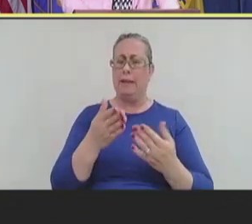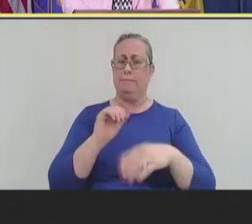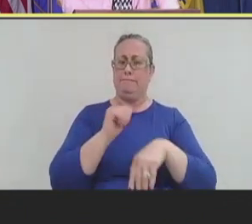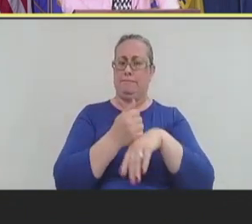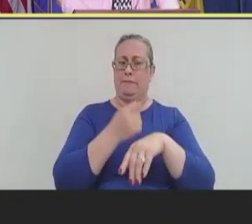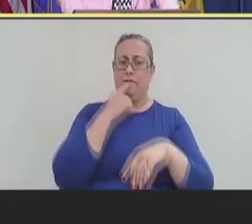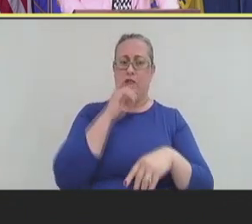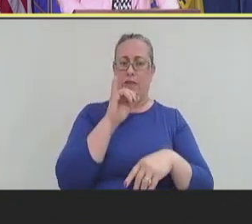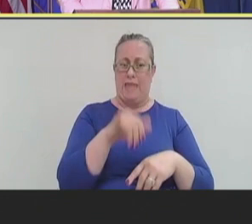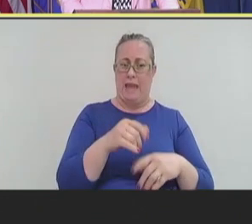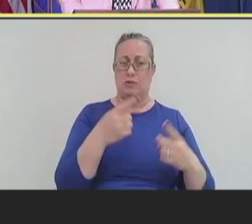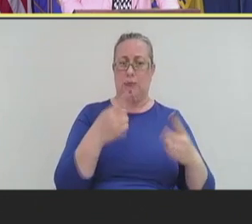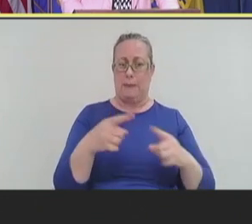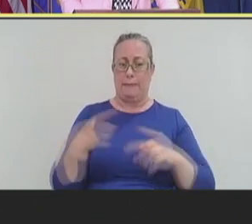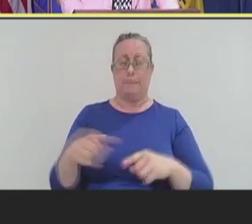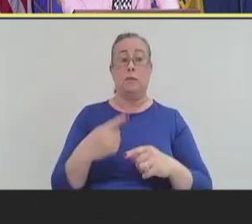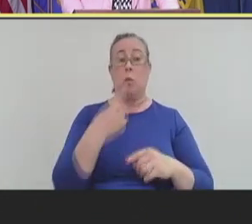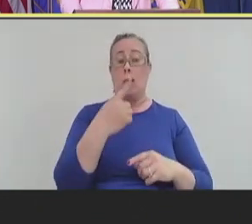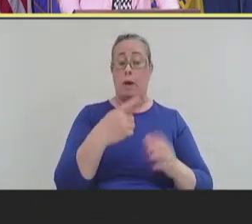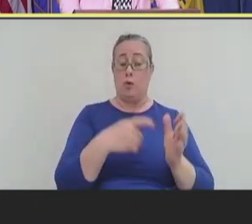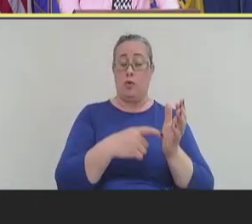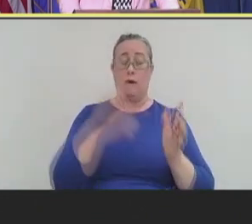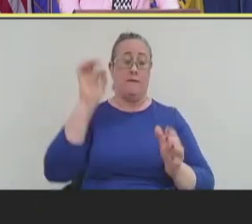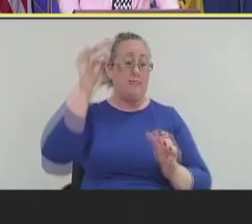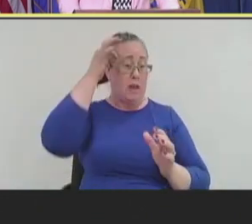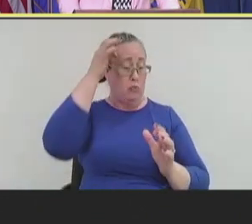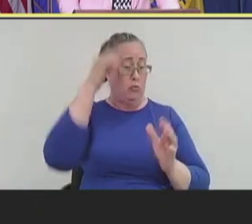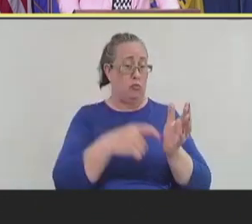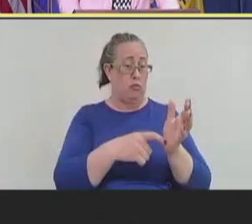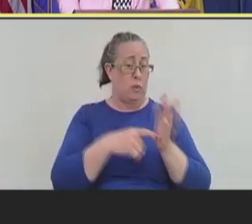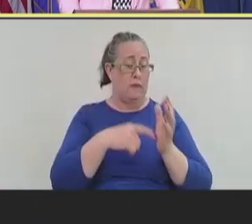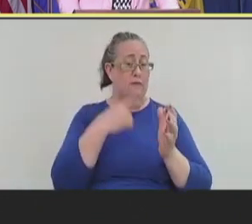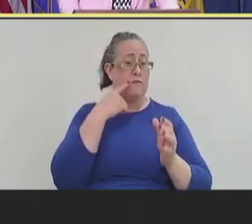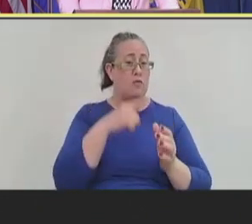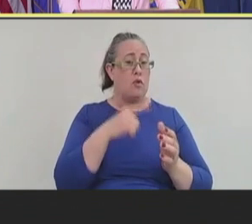of which is that there was a requirement -- a federal requirement for providers to report